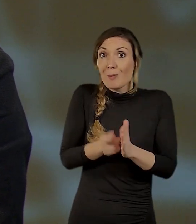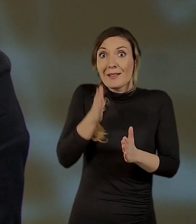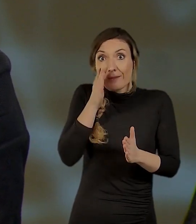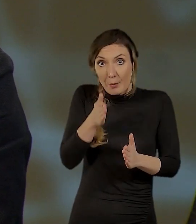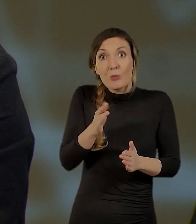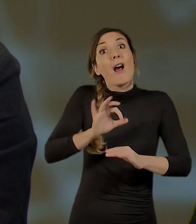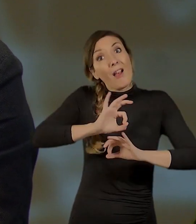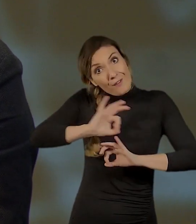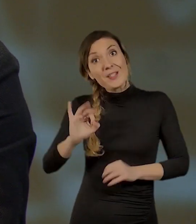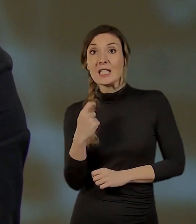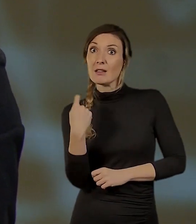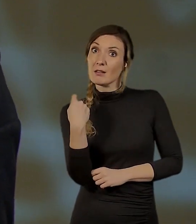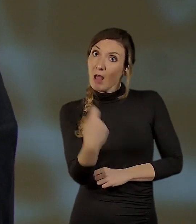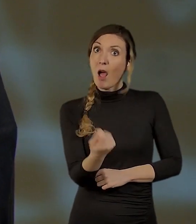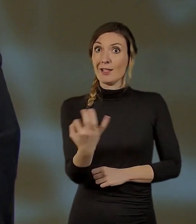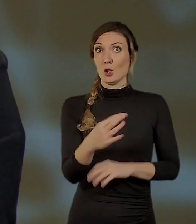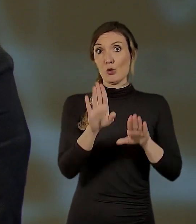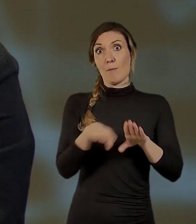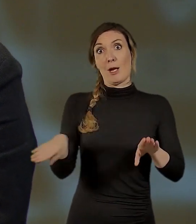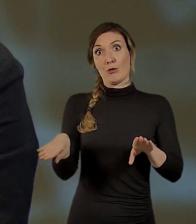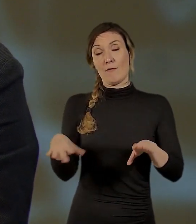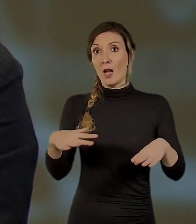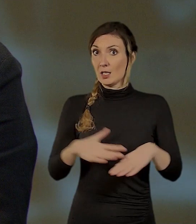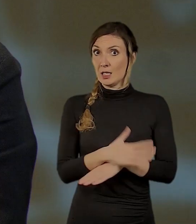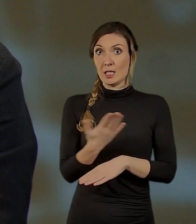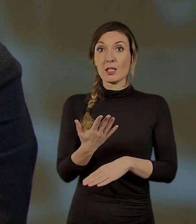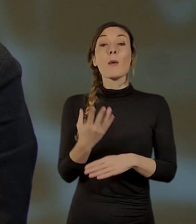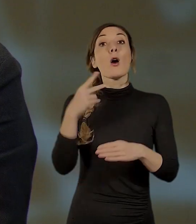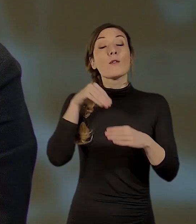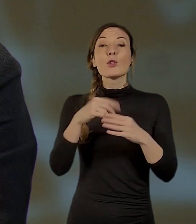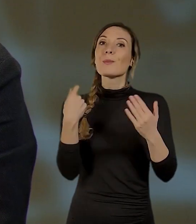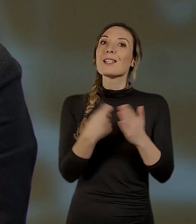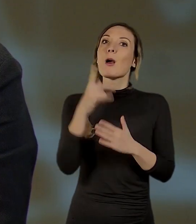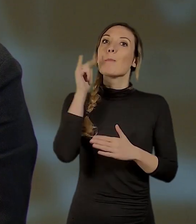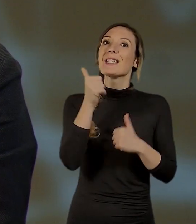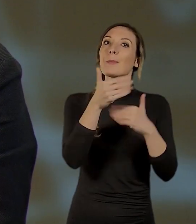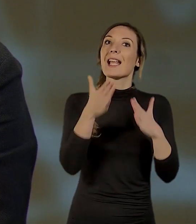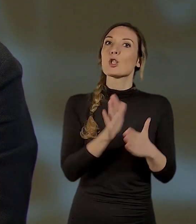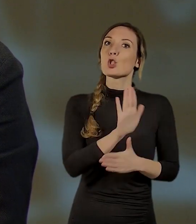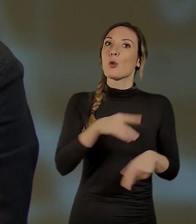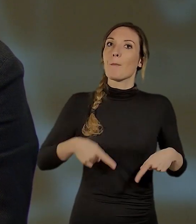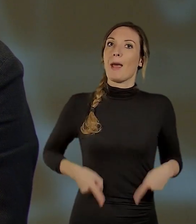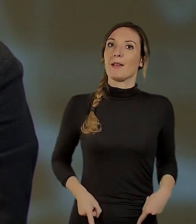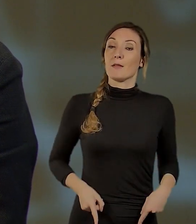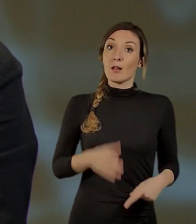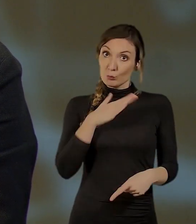for all housing, we have a problem with that, because we already have a shortage of parking